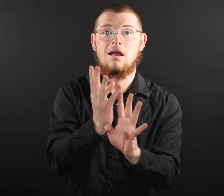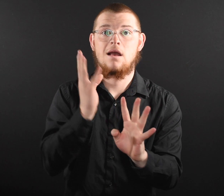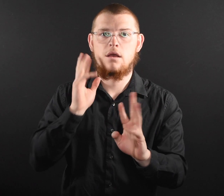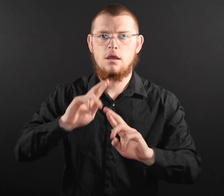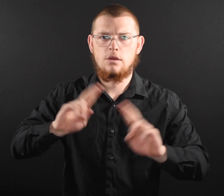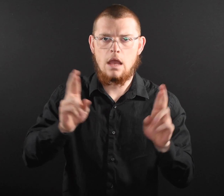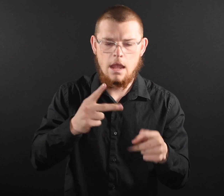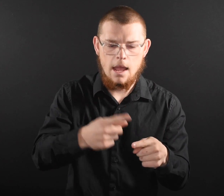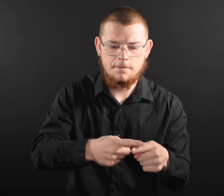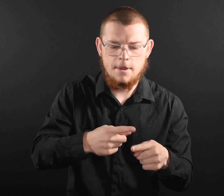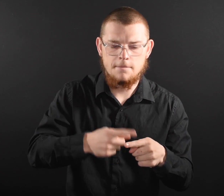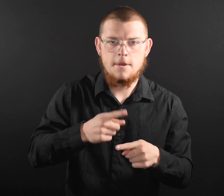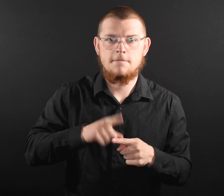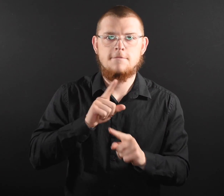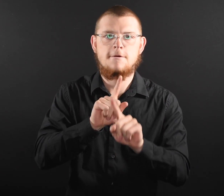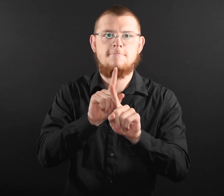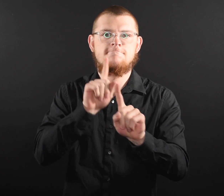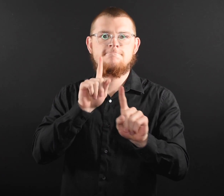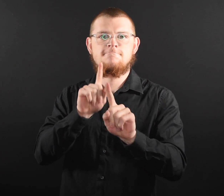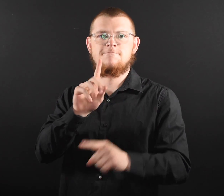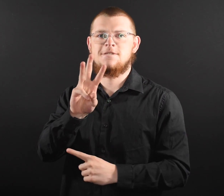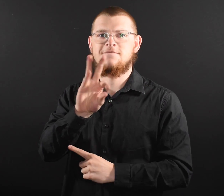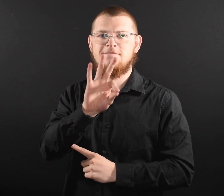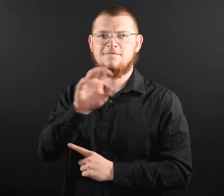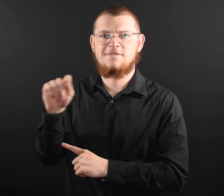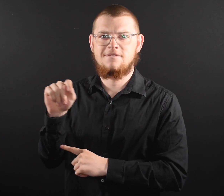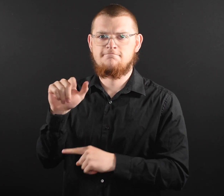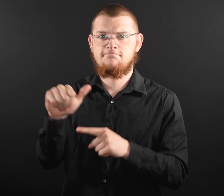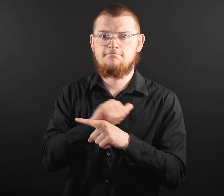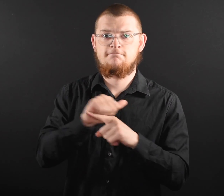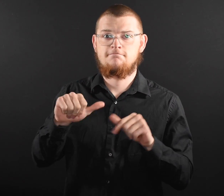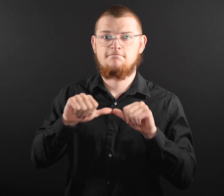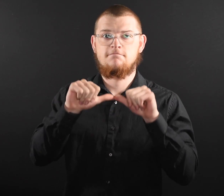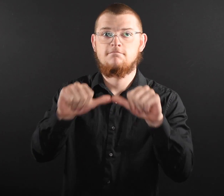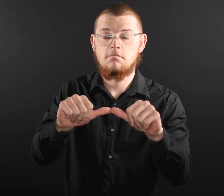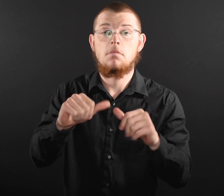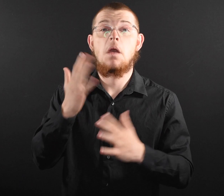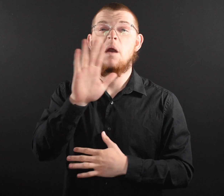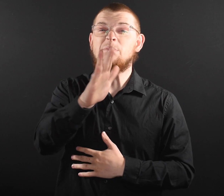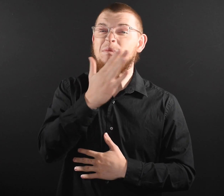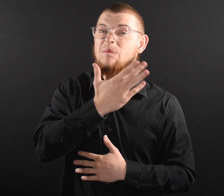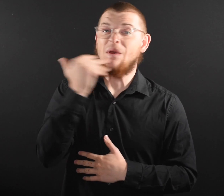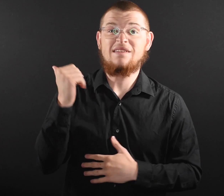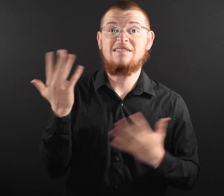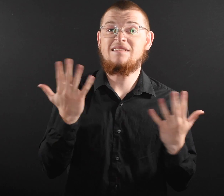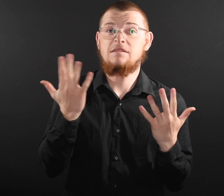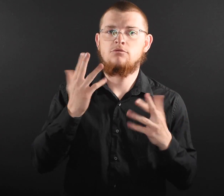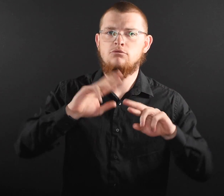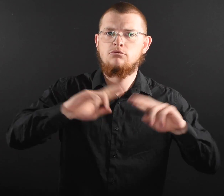are being sanitized, and customers wear facemasks in the self-service area. Queuing areas must be